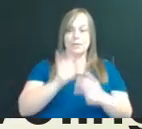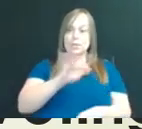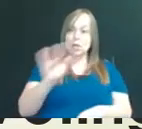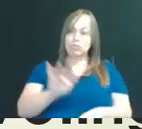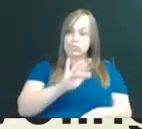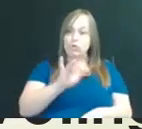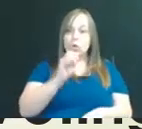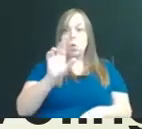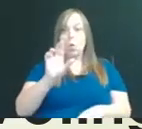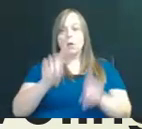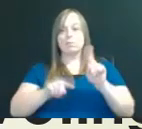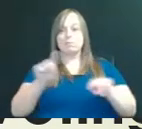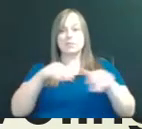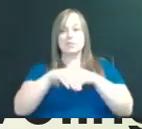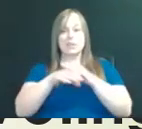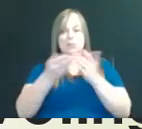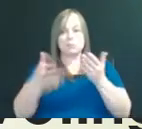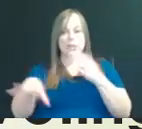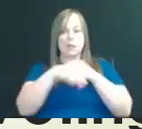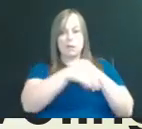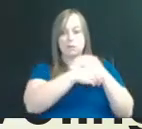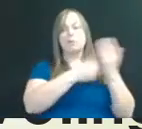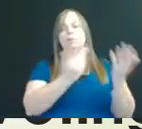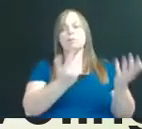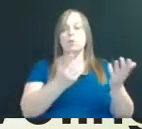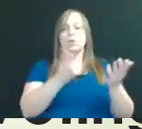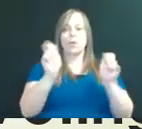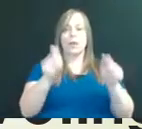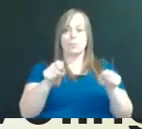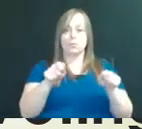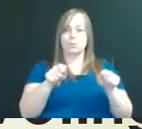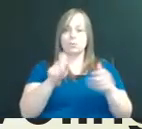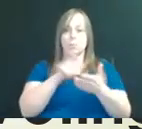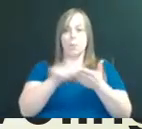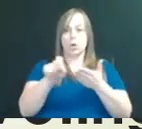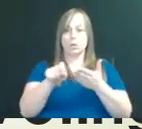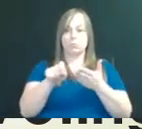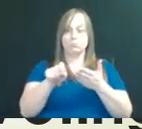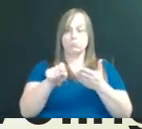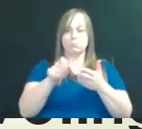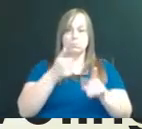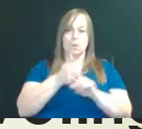or a variety of accessibility features, you're able to mark your ballot on your own.